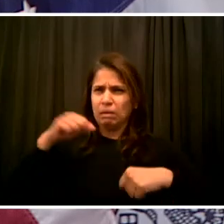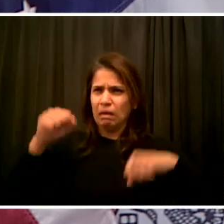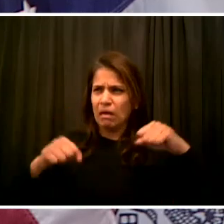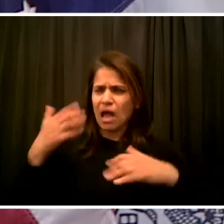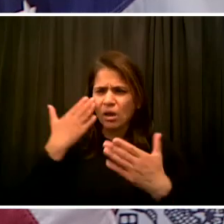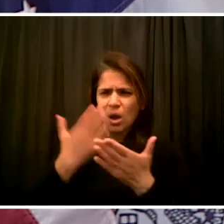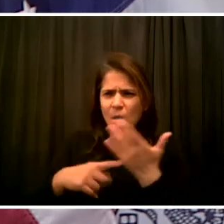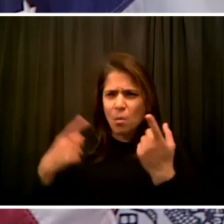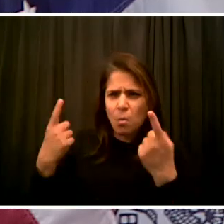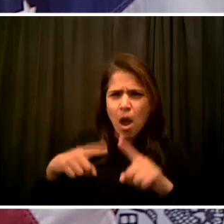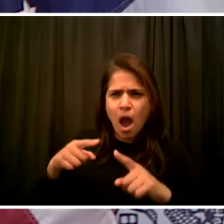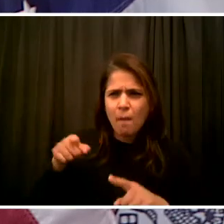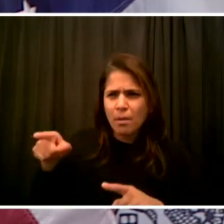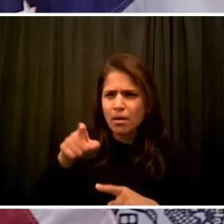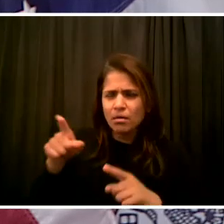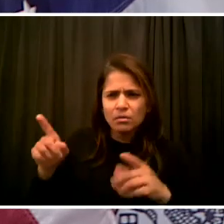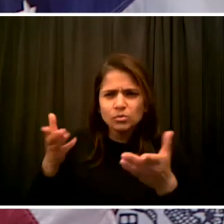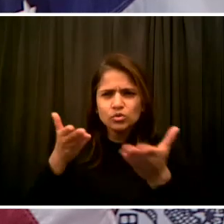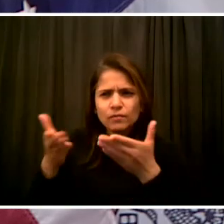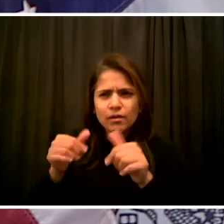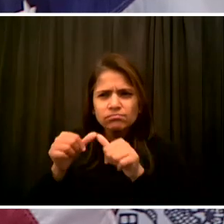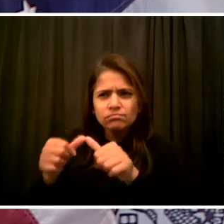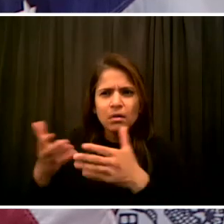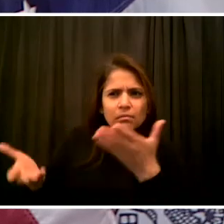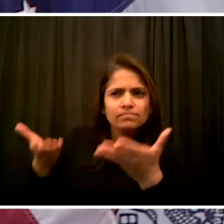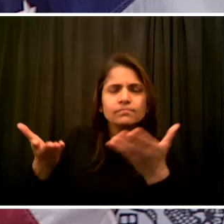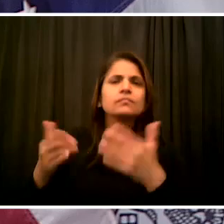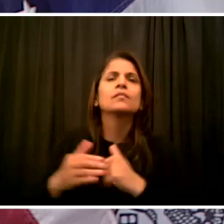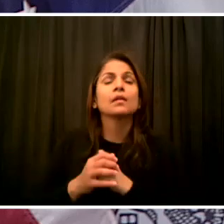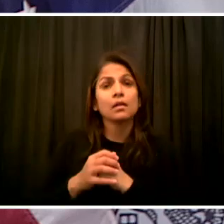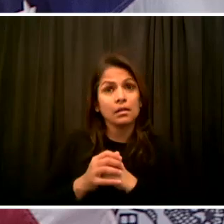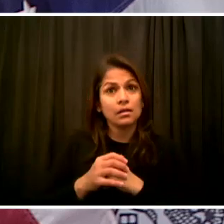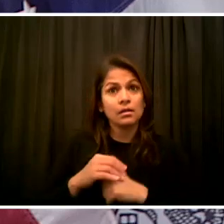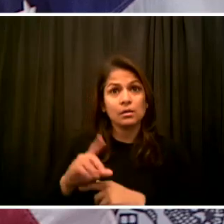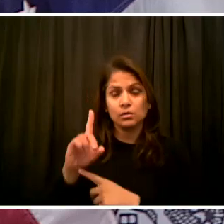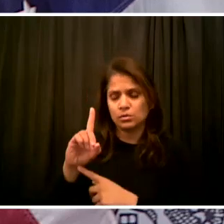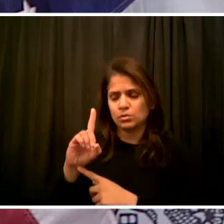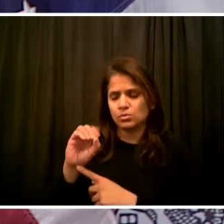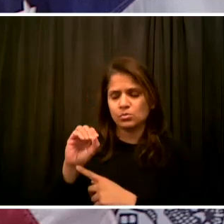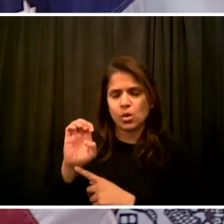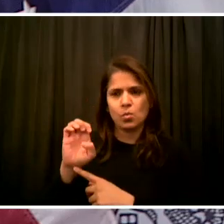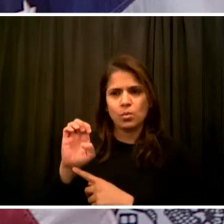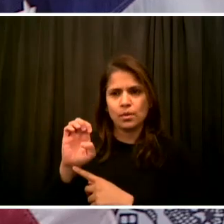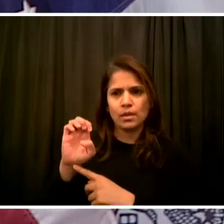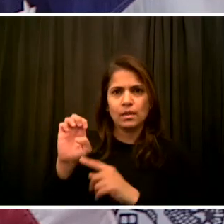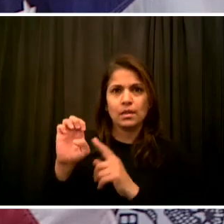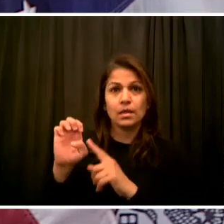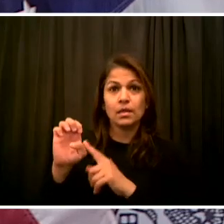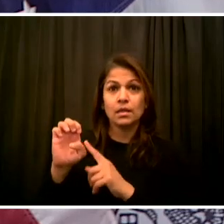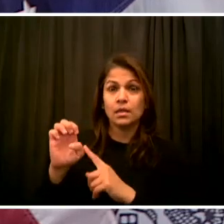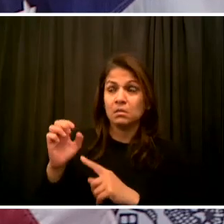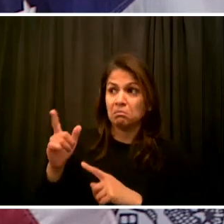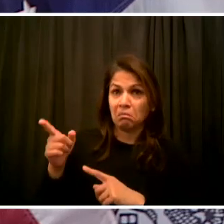EXACTLY HOW THE DEL AHE HAS MANAGED THESE SERVICES DURING THIS CRISIS.